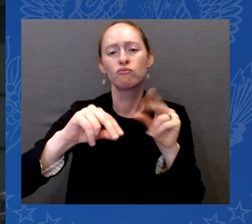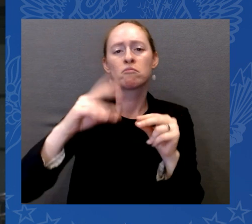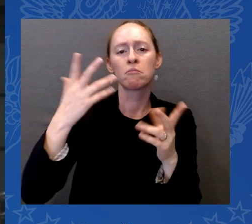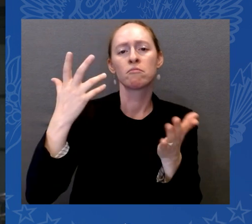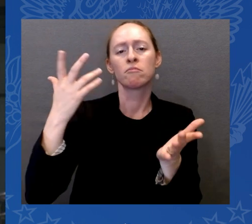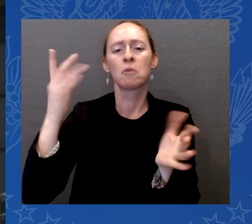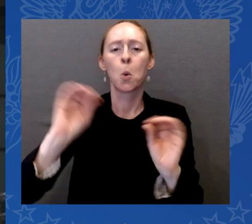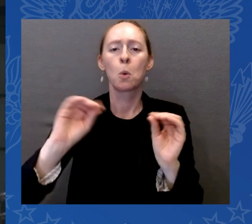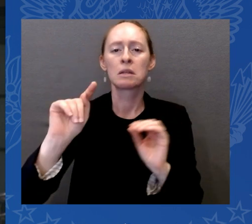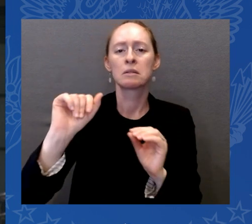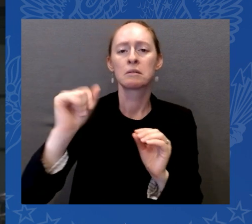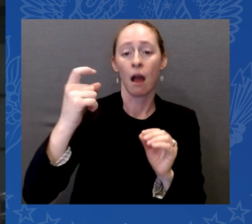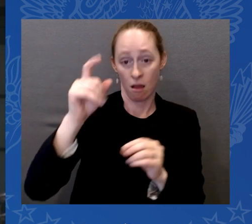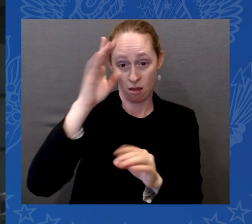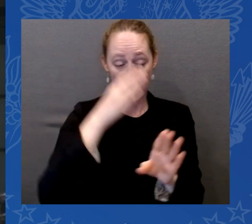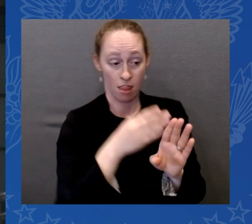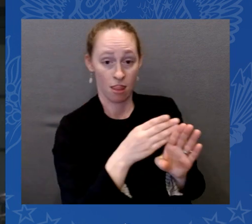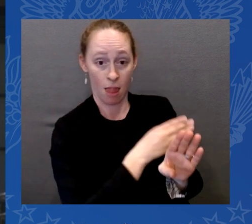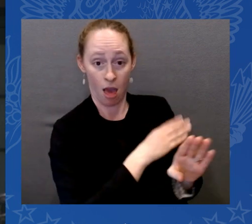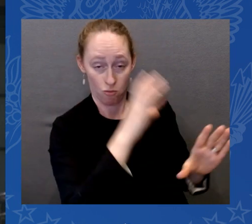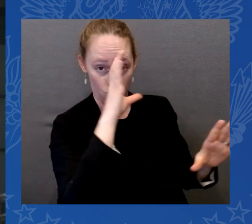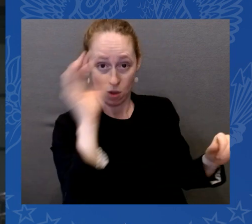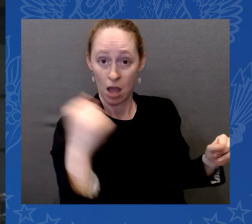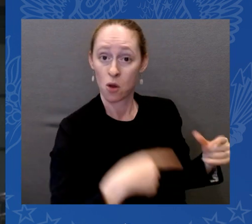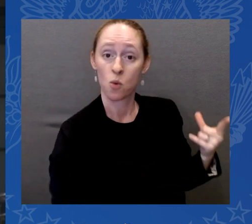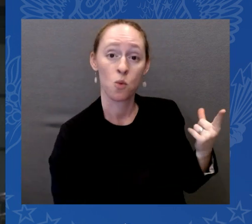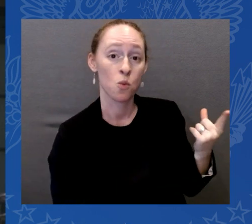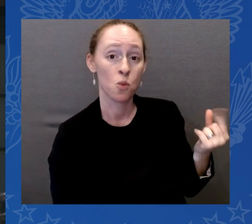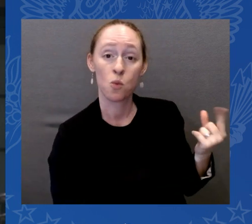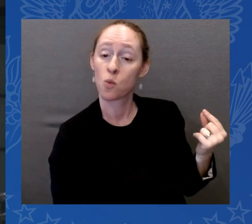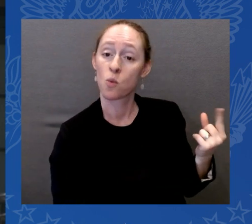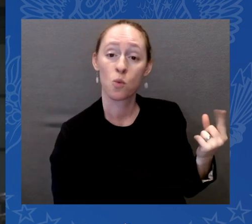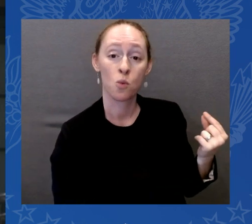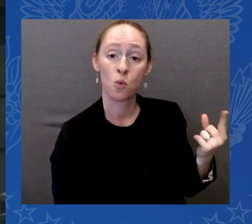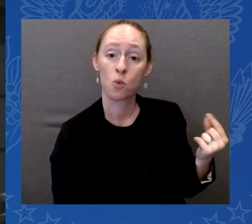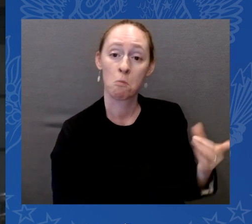And it mainly benefitted the wealthiest 1 percent of the American people and the biggest corporations.